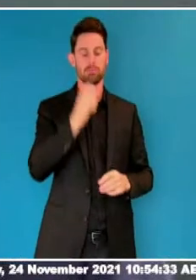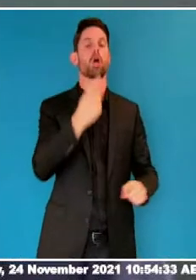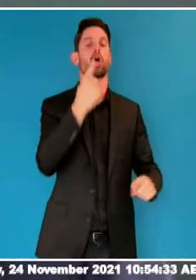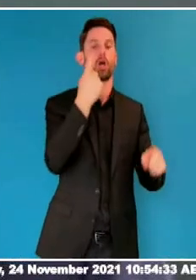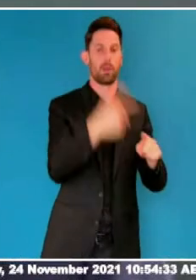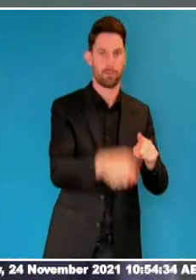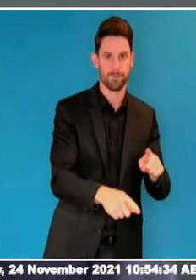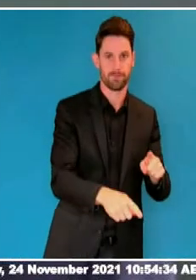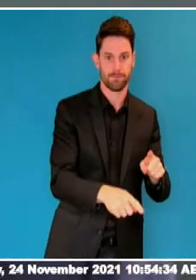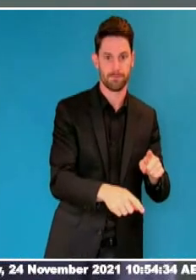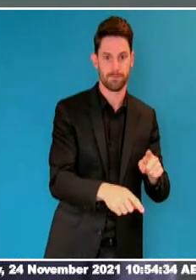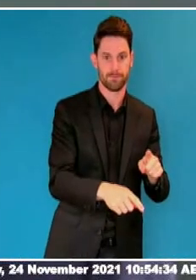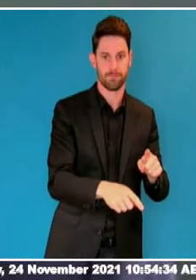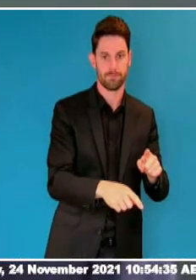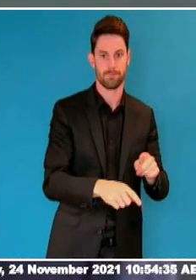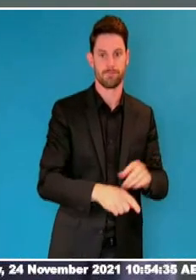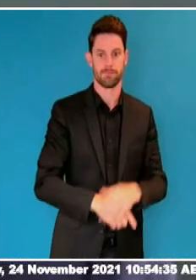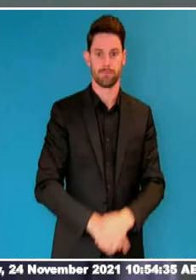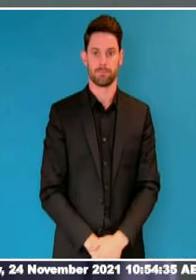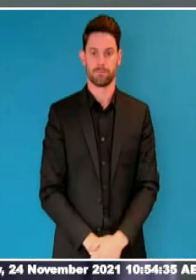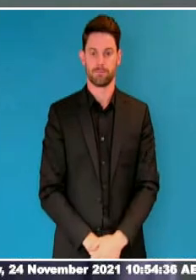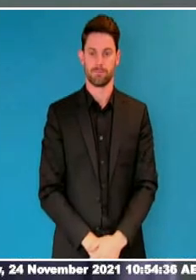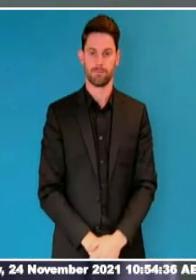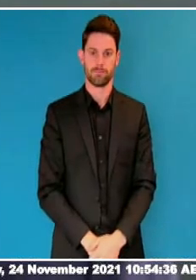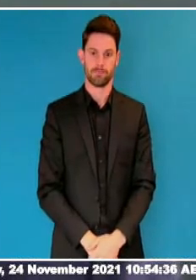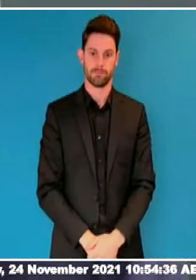Correct.